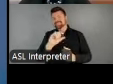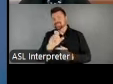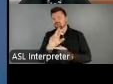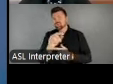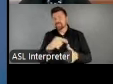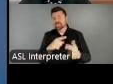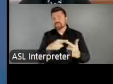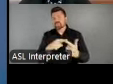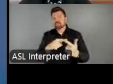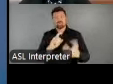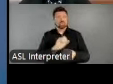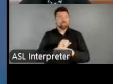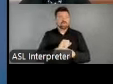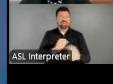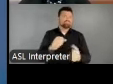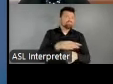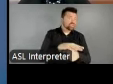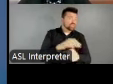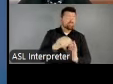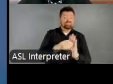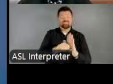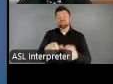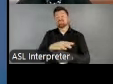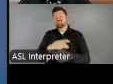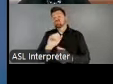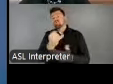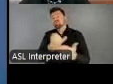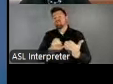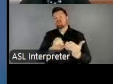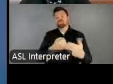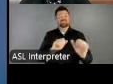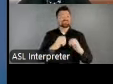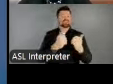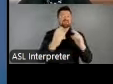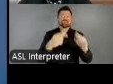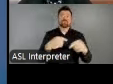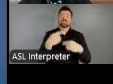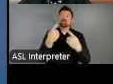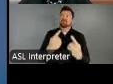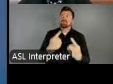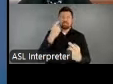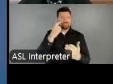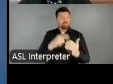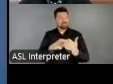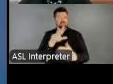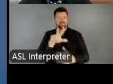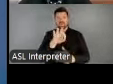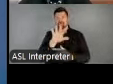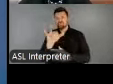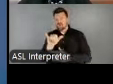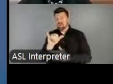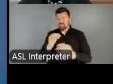arts agencies. Notably, over the past three fiscal years, we've seen a steady rise in applications